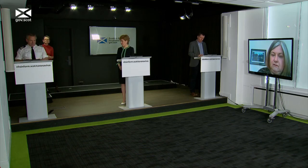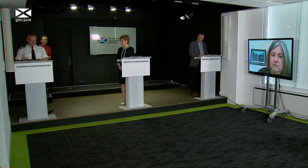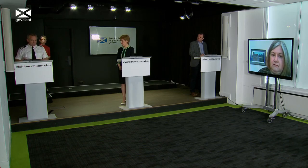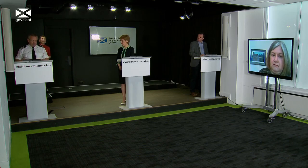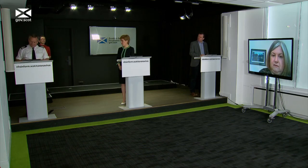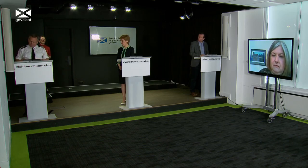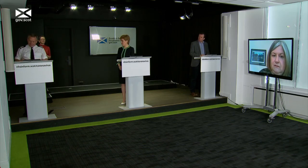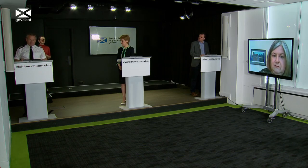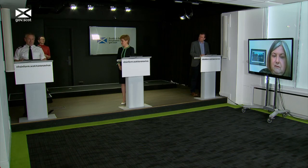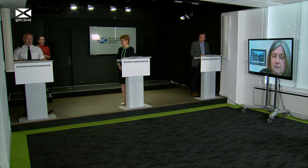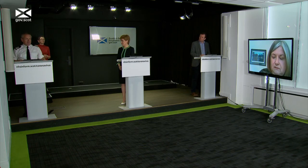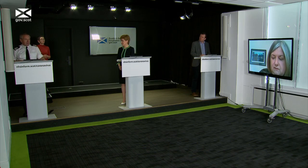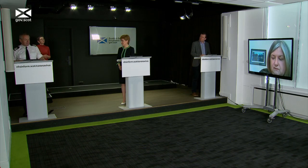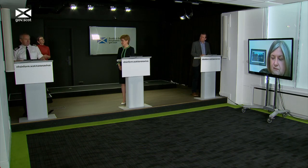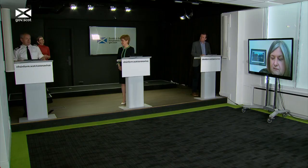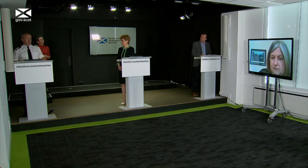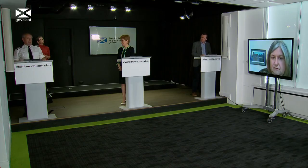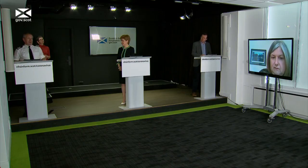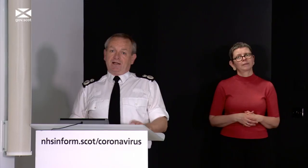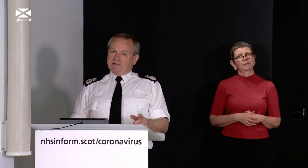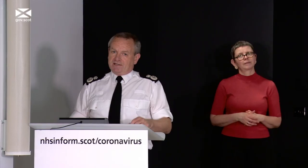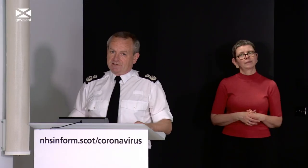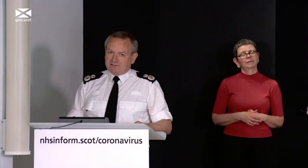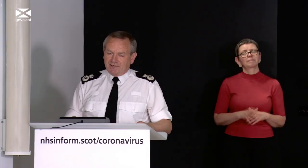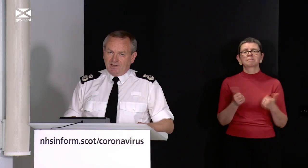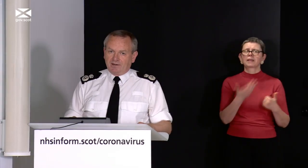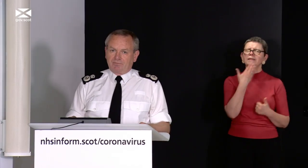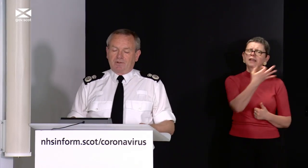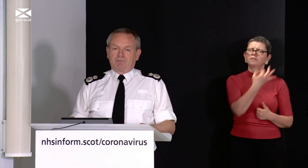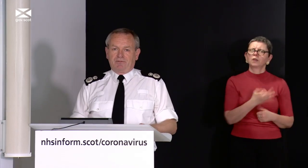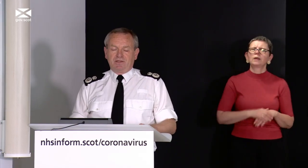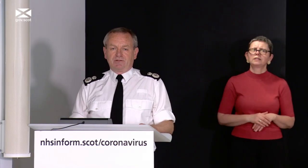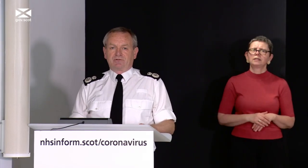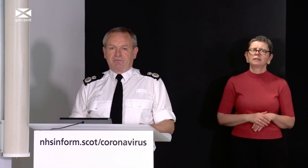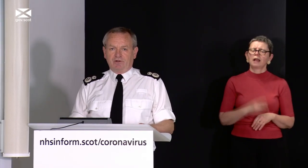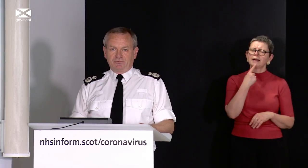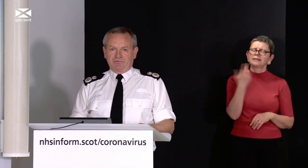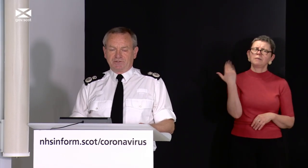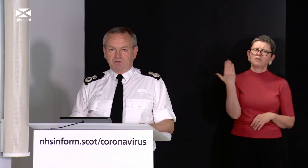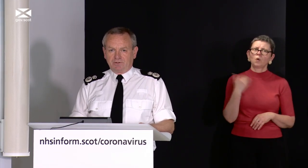Yes, thank you for that. Again, as I said earlier, I think it is a fair observation